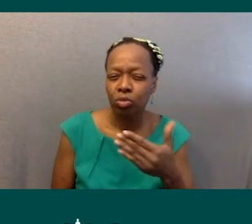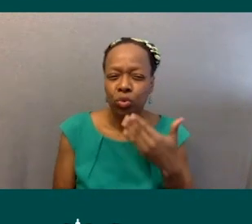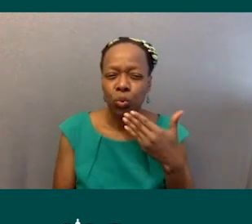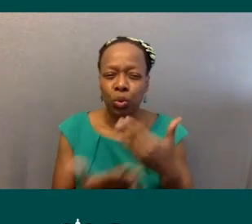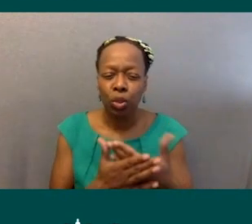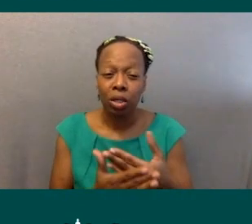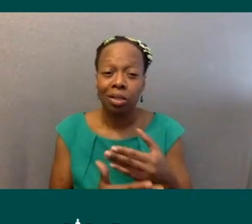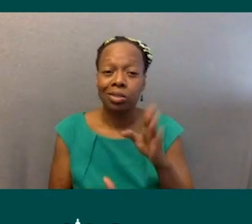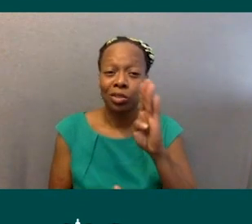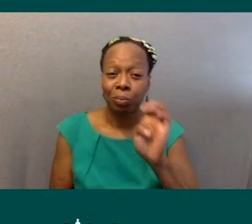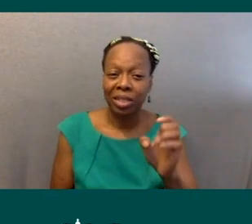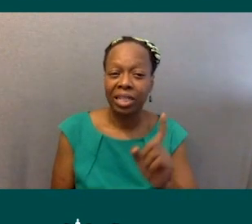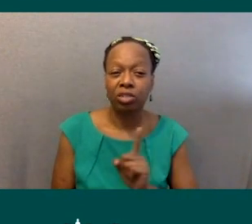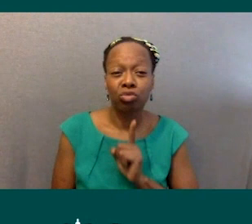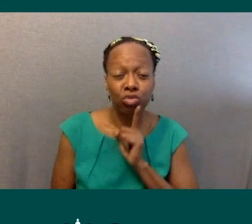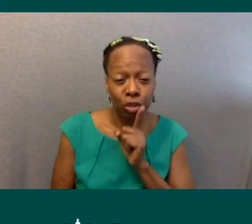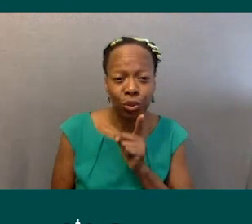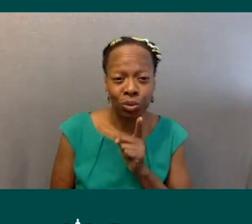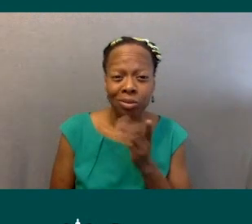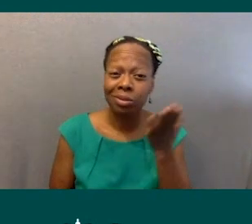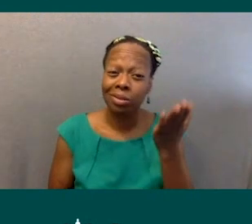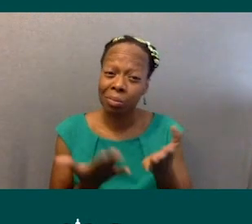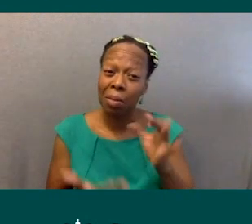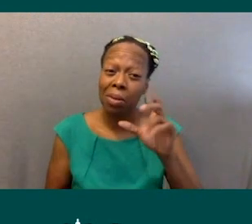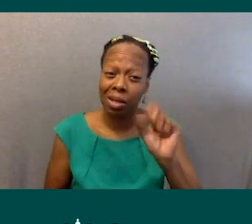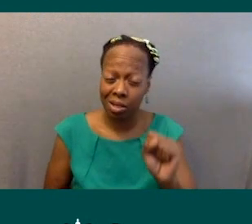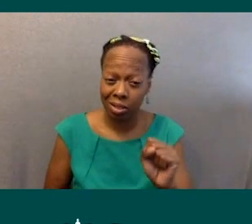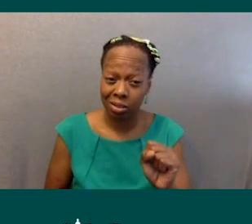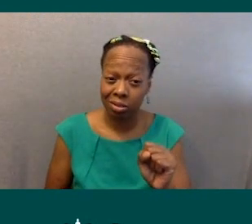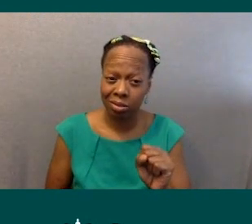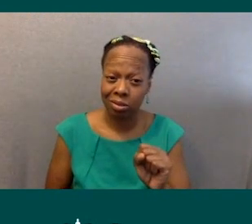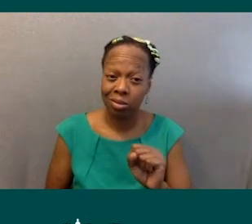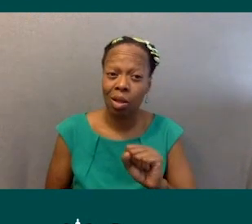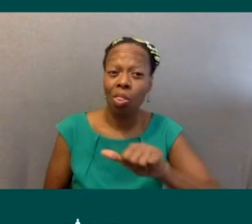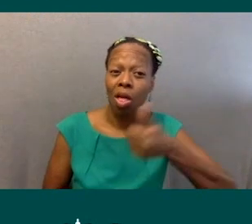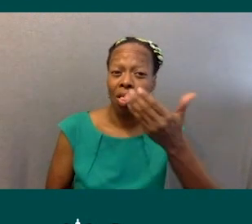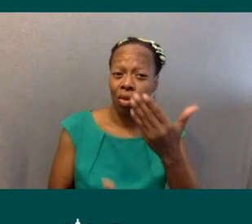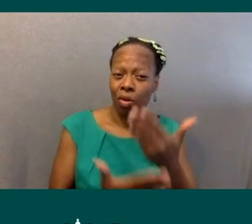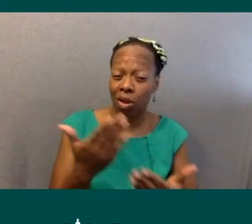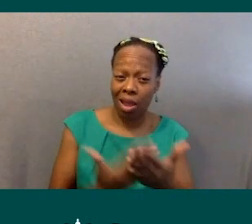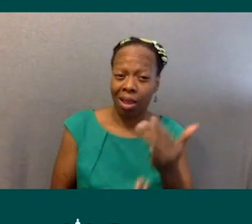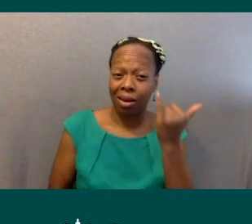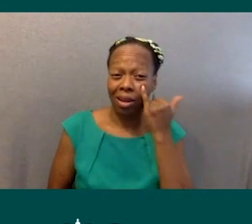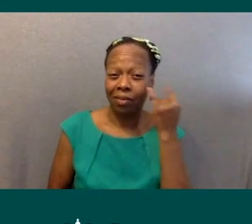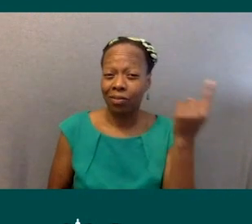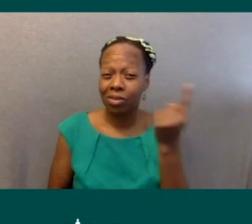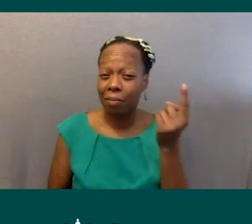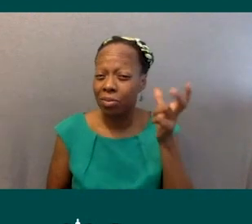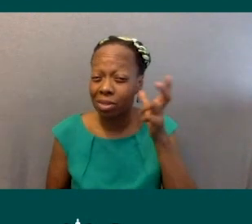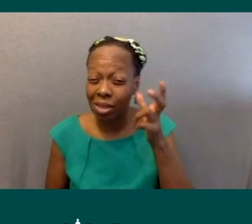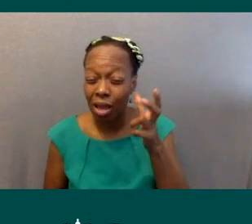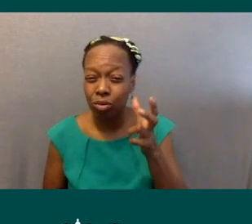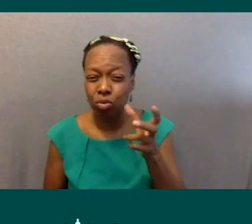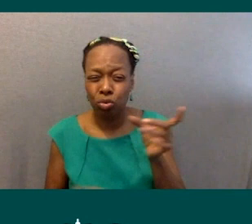similarly if something just sounds too horrific to contemplate, it may still be the right thing